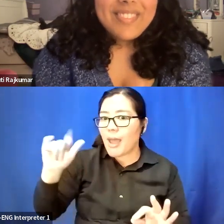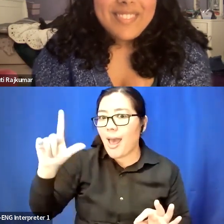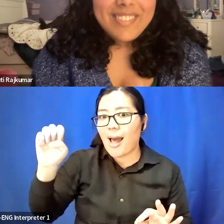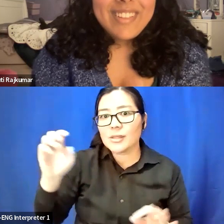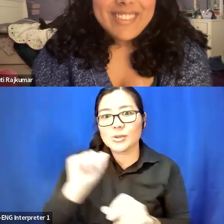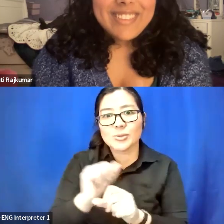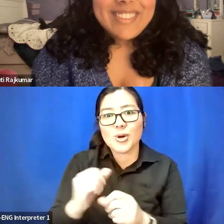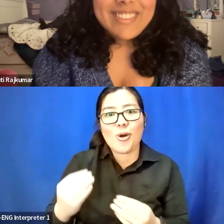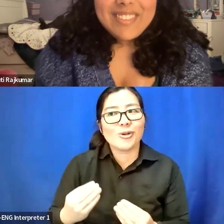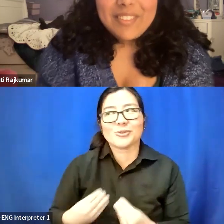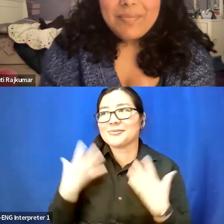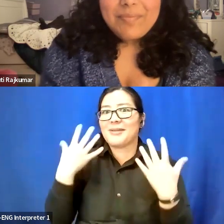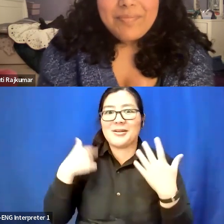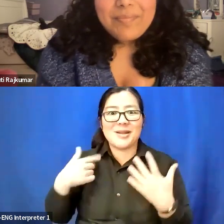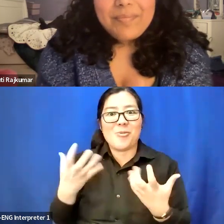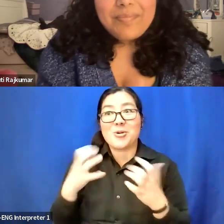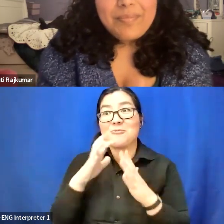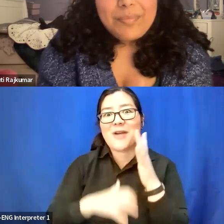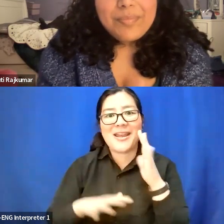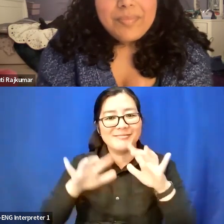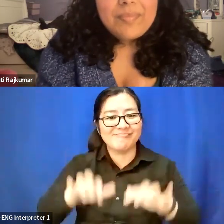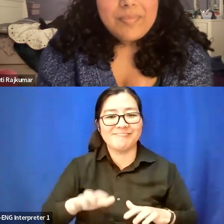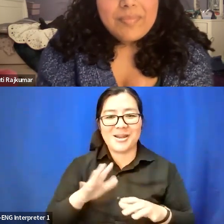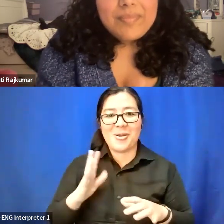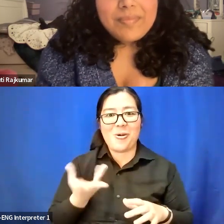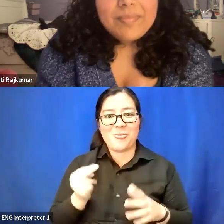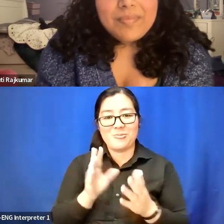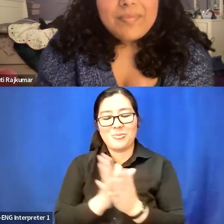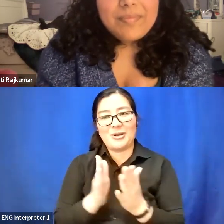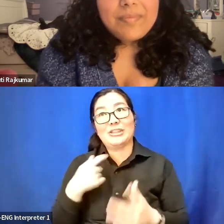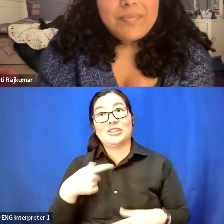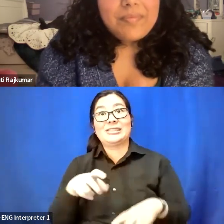I just need to like actually sit down and do the work. Melissa?